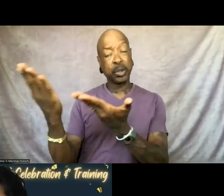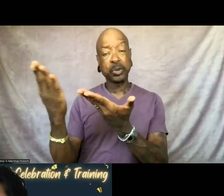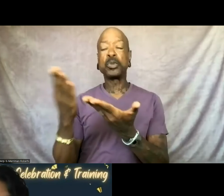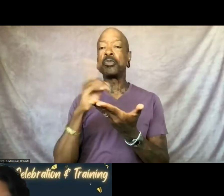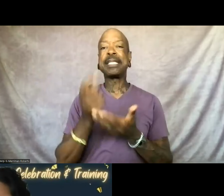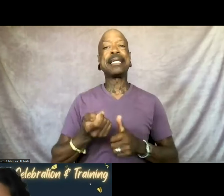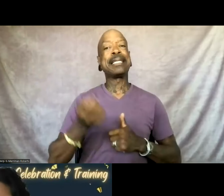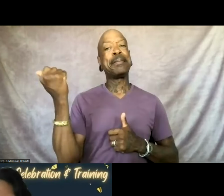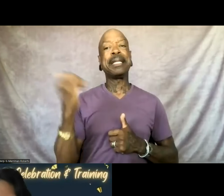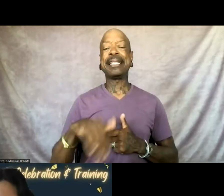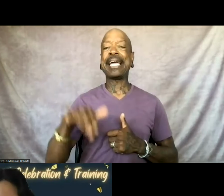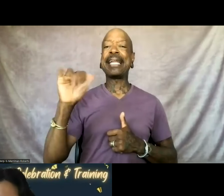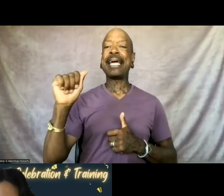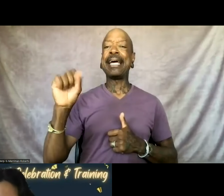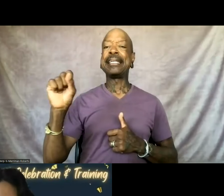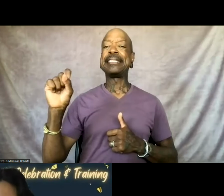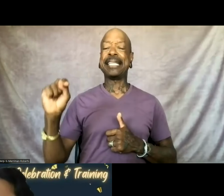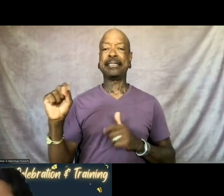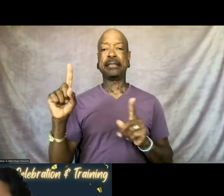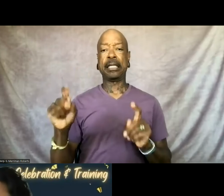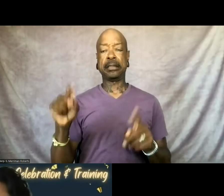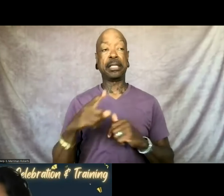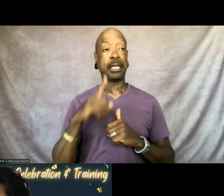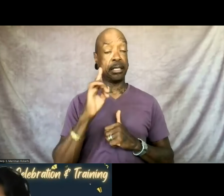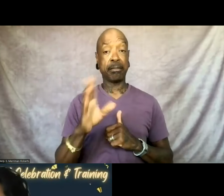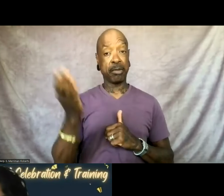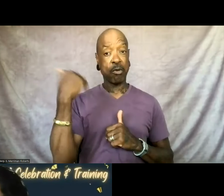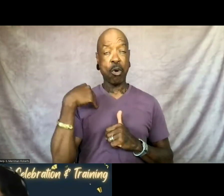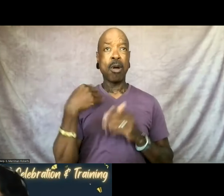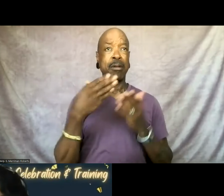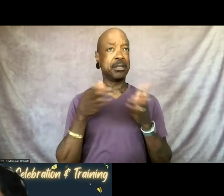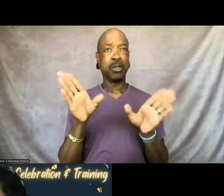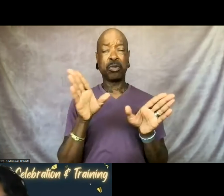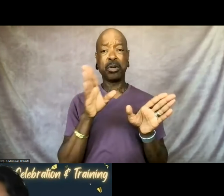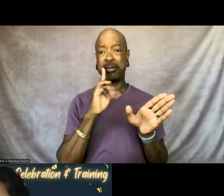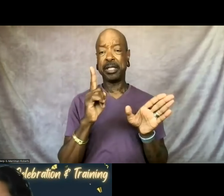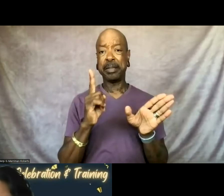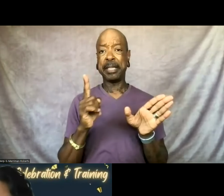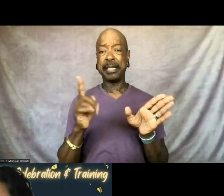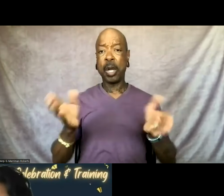support letters to support the various bills that were